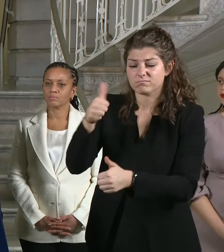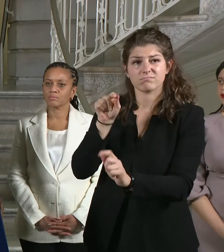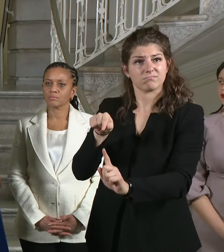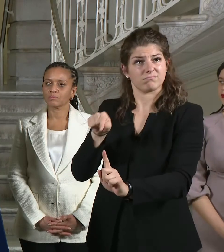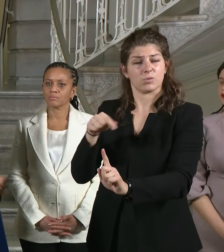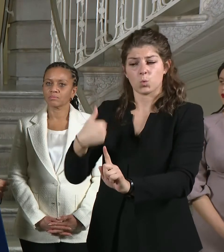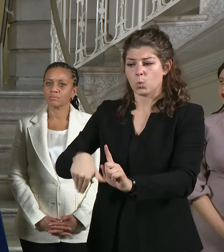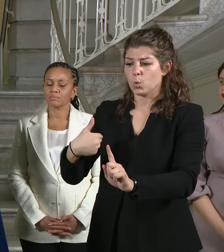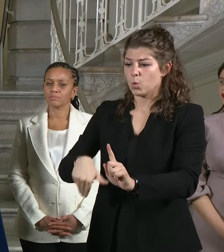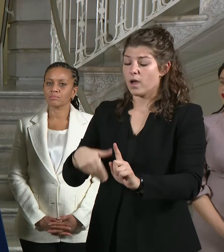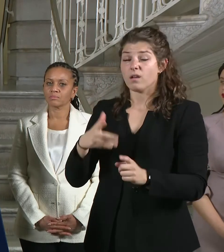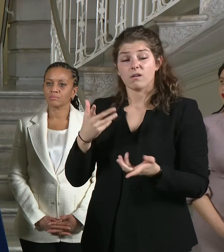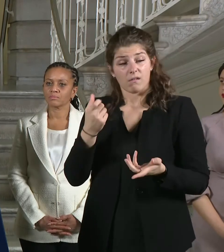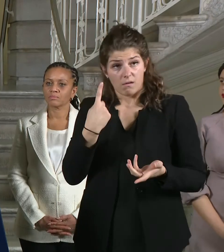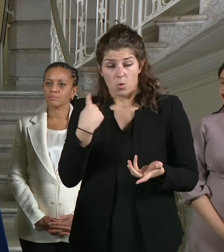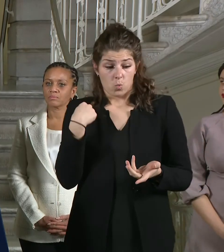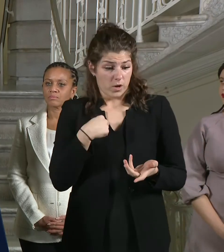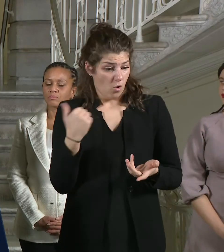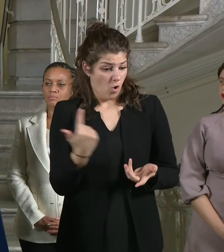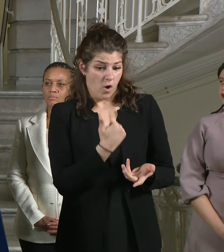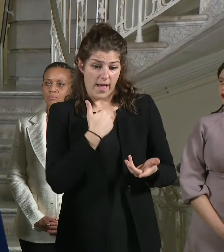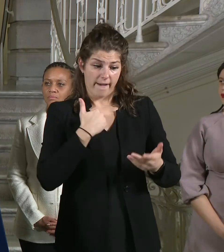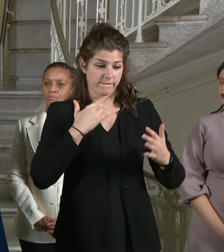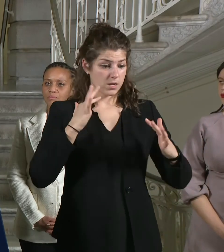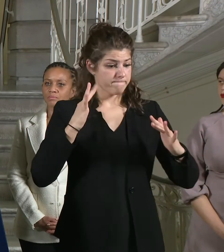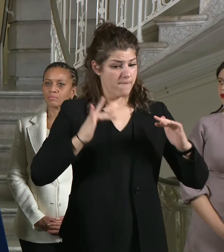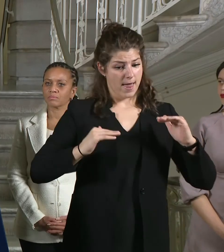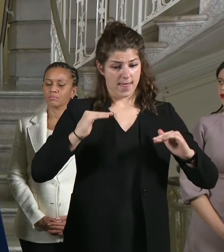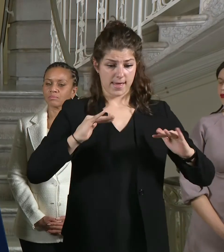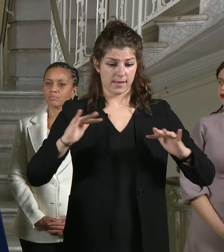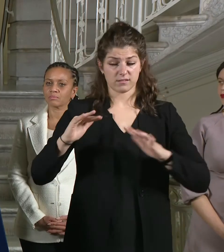WAS SHE A HIGH SCHOOL MATE I